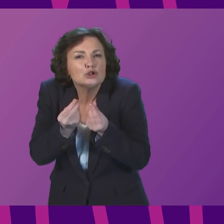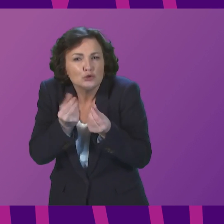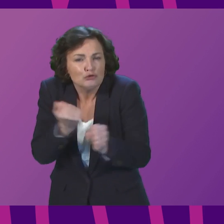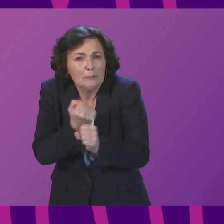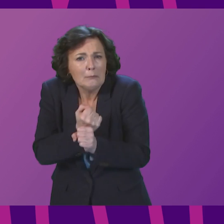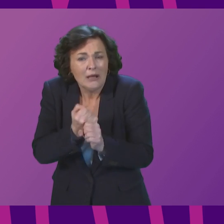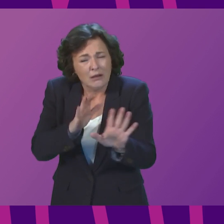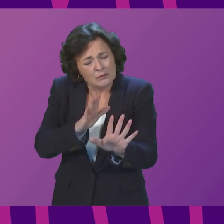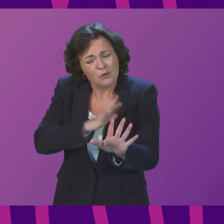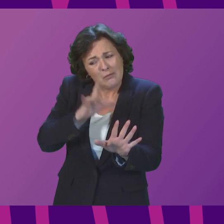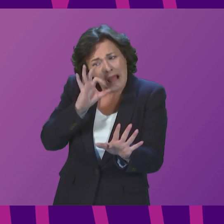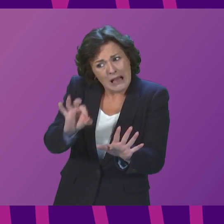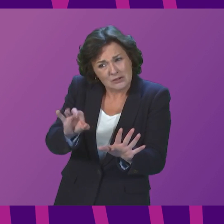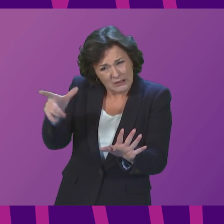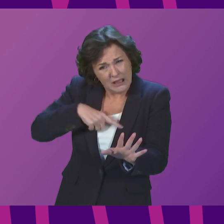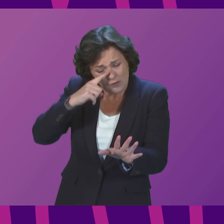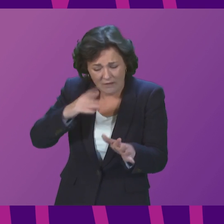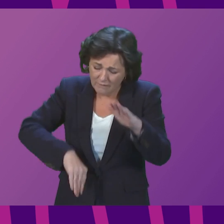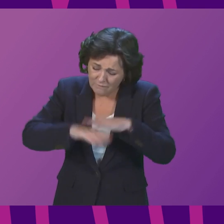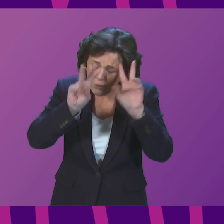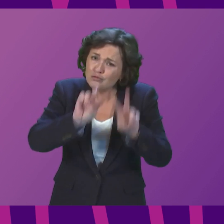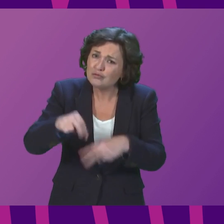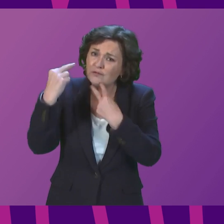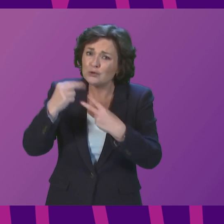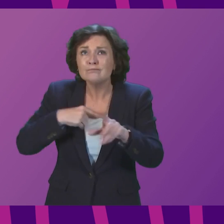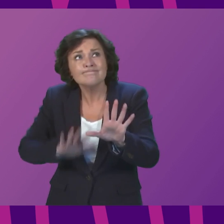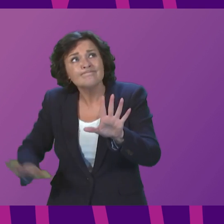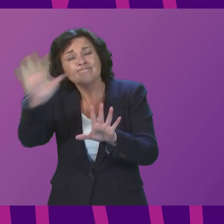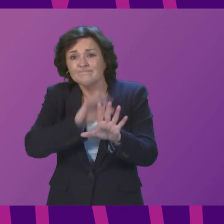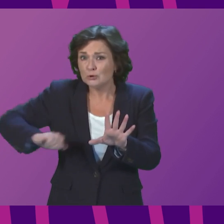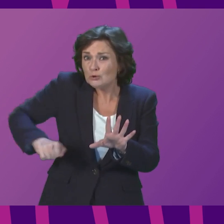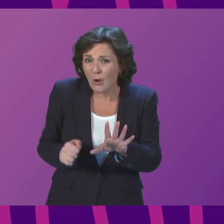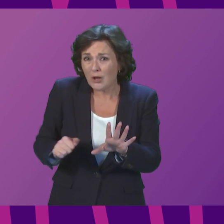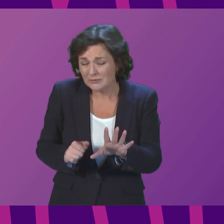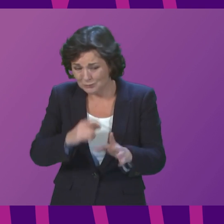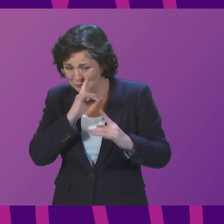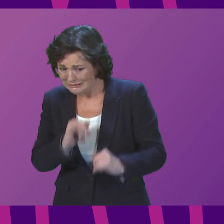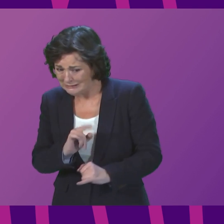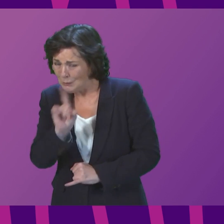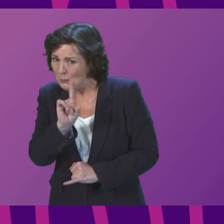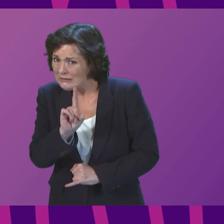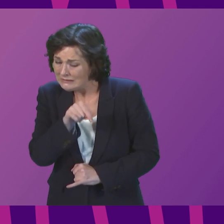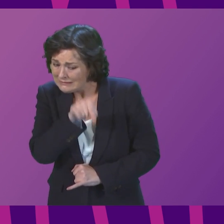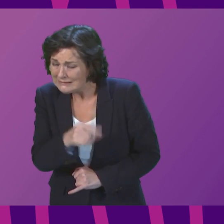all mesh use in Scotland, so that we can better understand the scale of what seems to be an increasing problem?